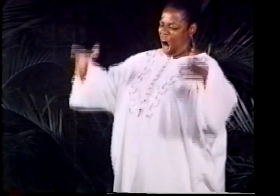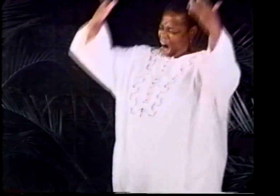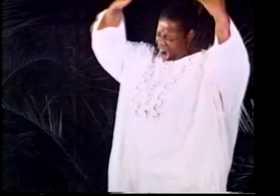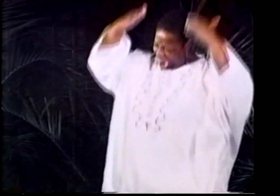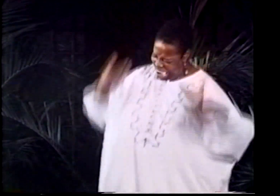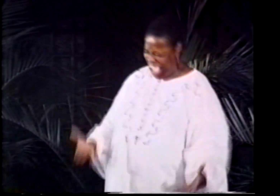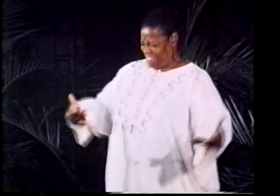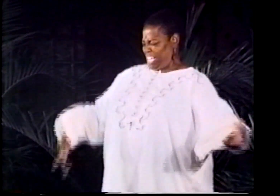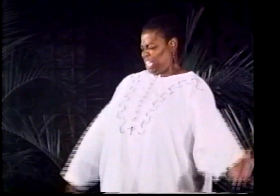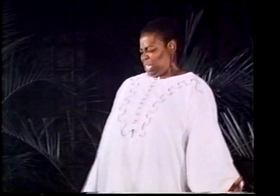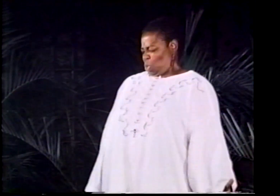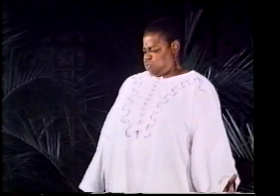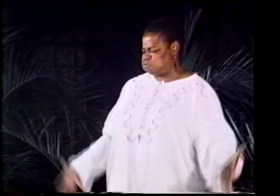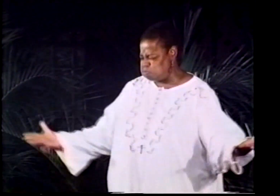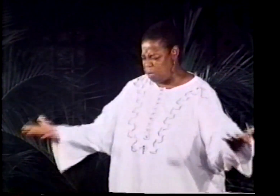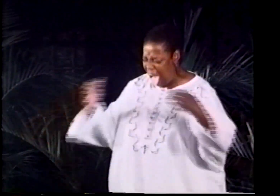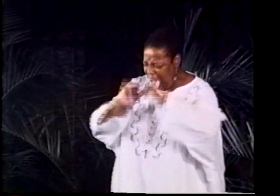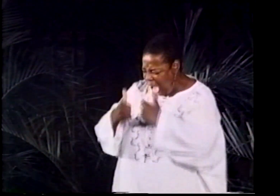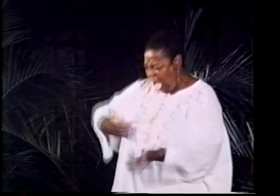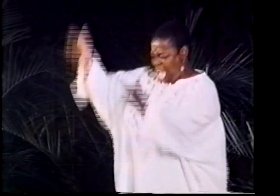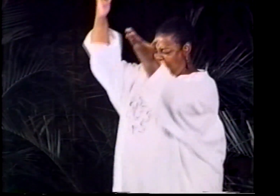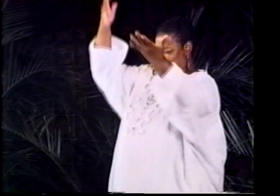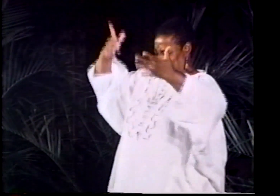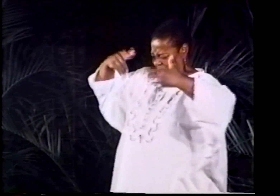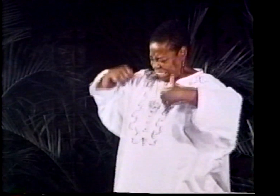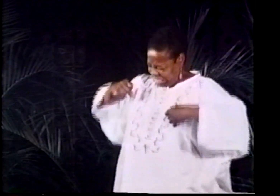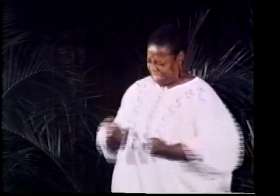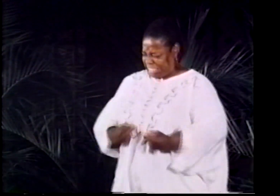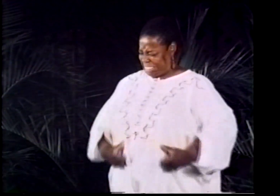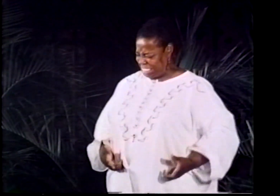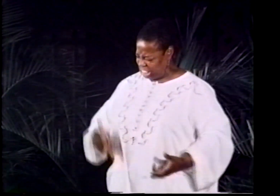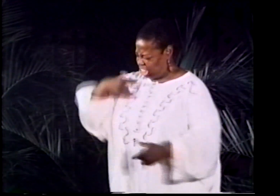and he decided that he can’t. There is no way he can do this.